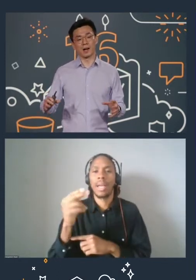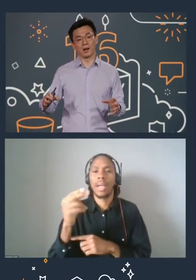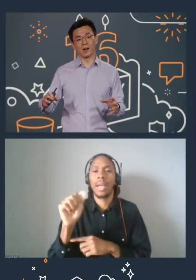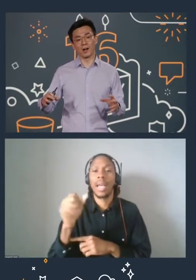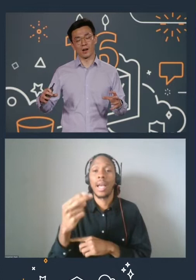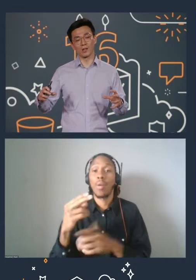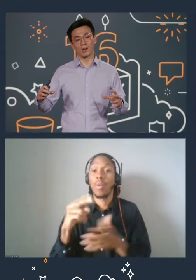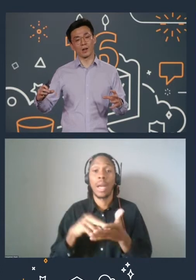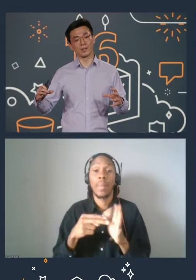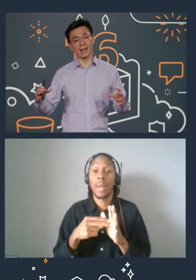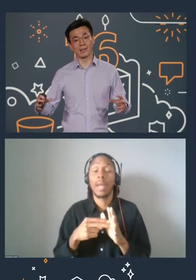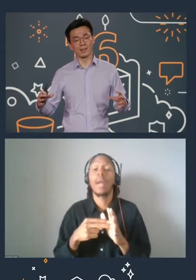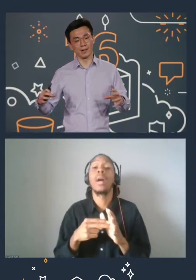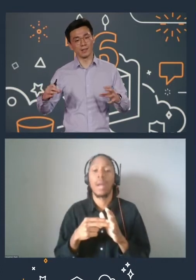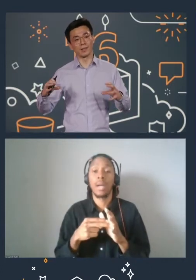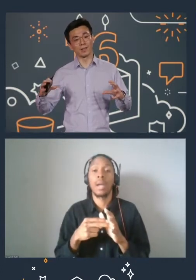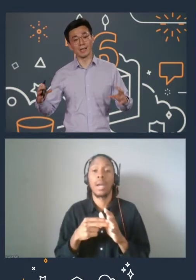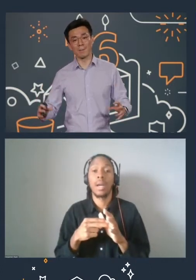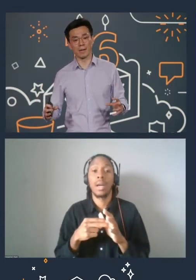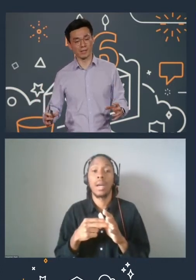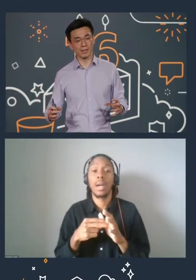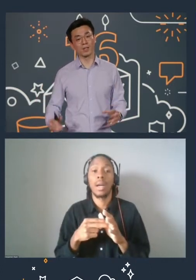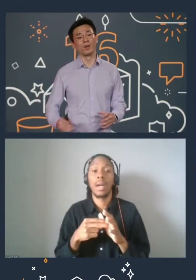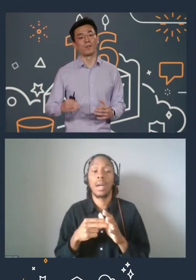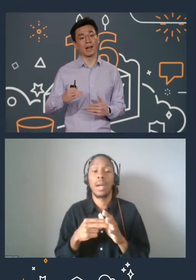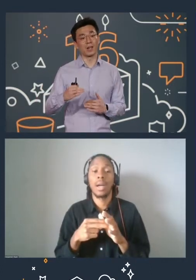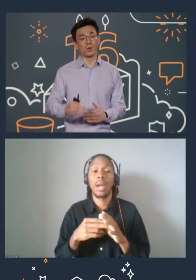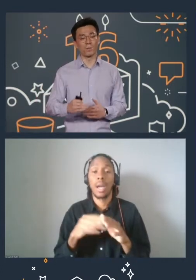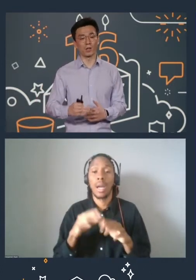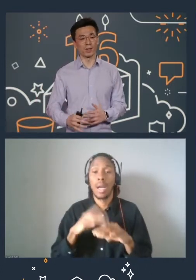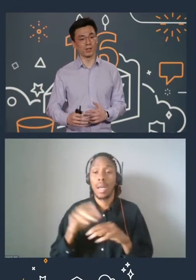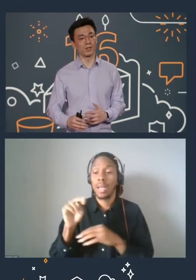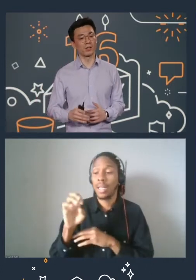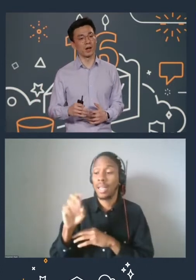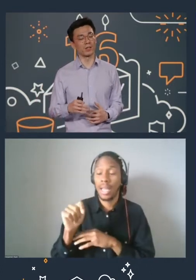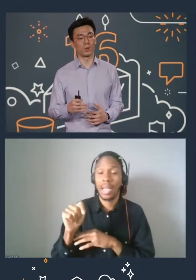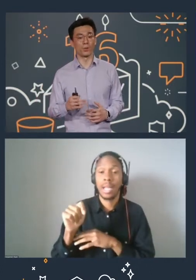on a net basis, for that new partition, 0314,